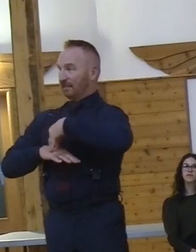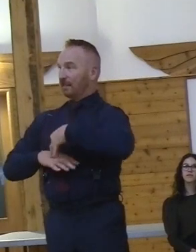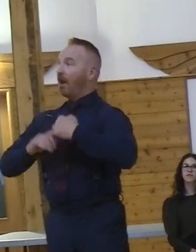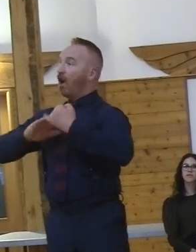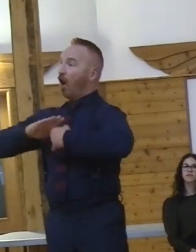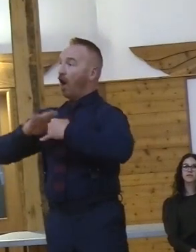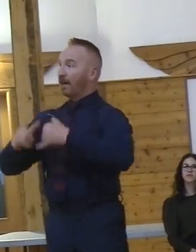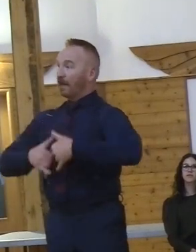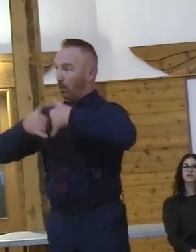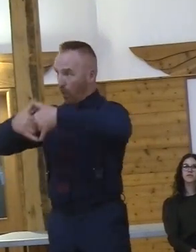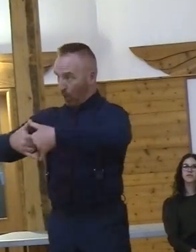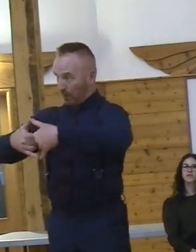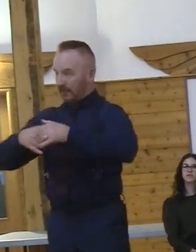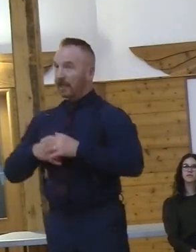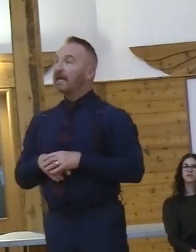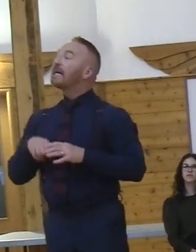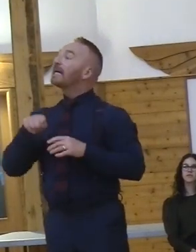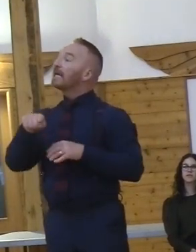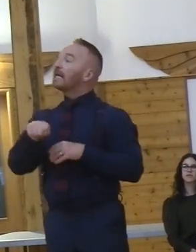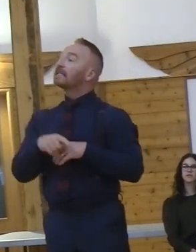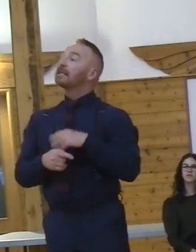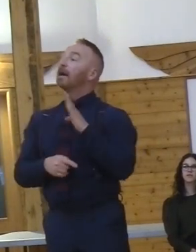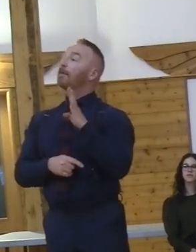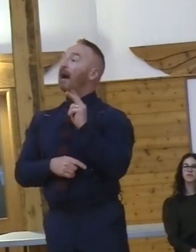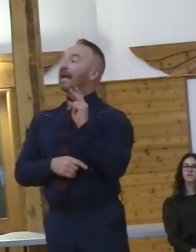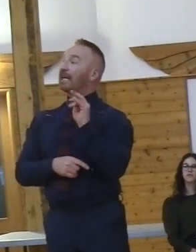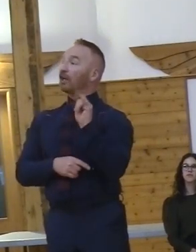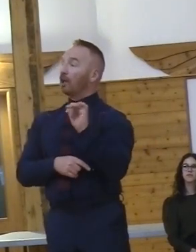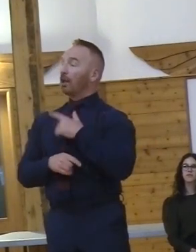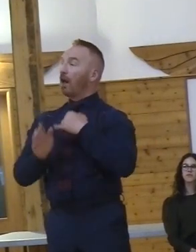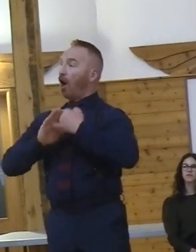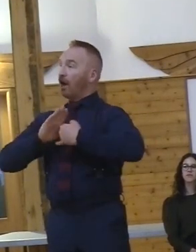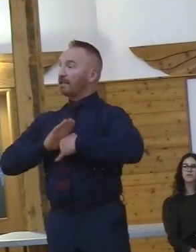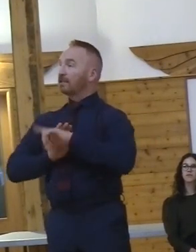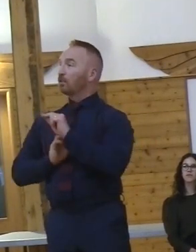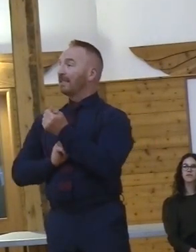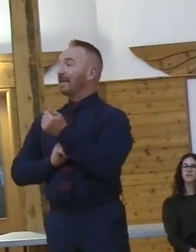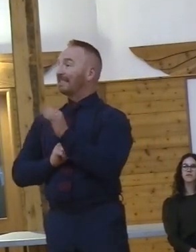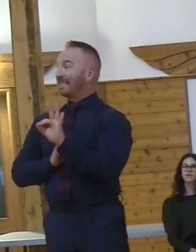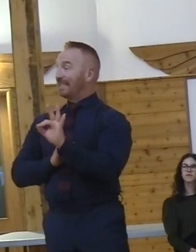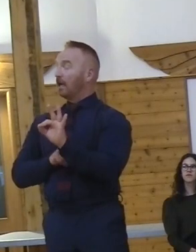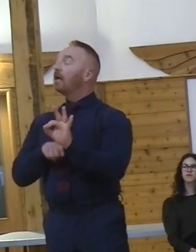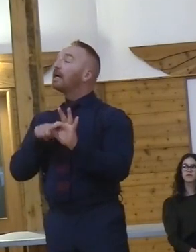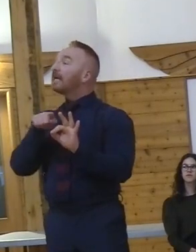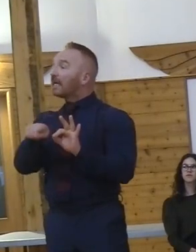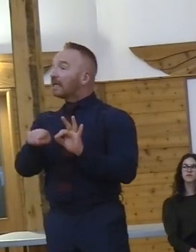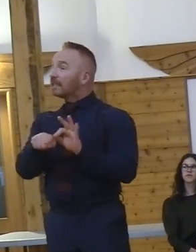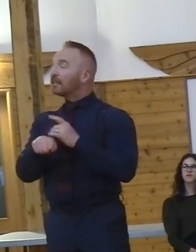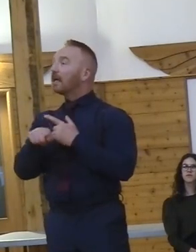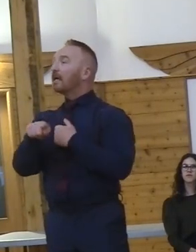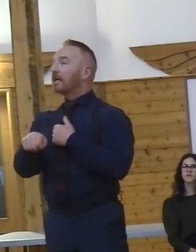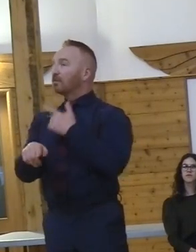He's a Whitney Biennial artist from 2019 and he is a Plains Cree in Scots descent, a member